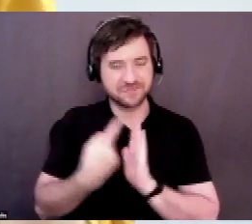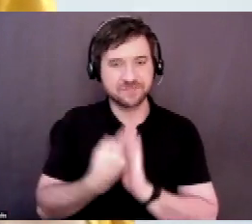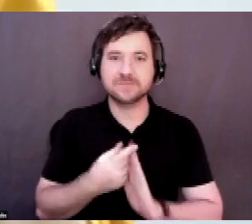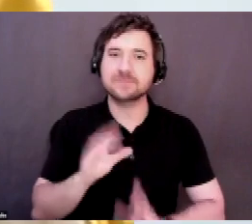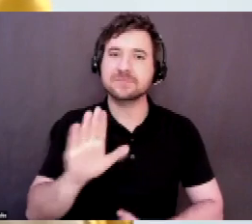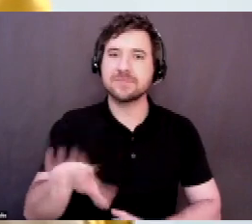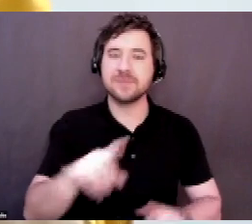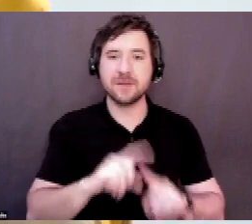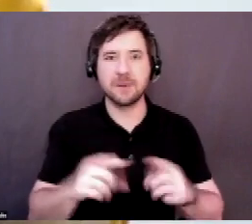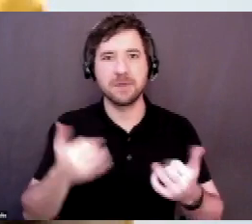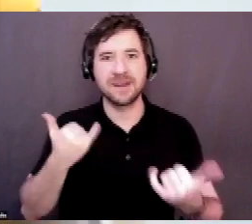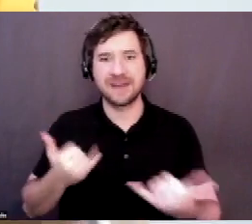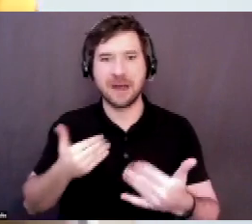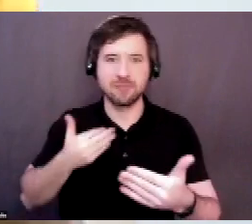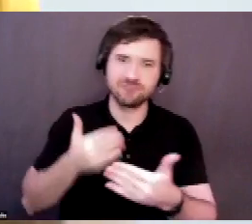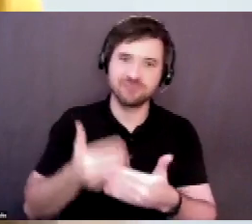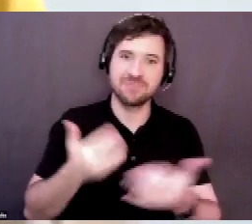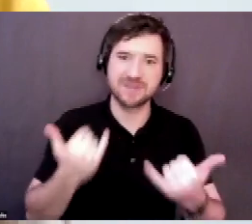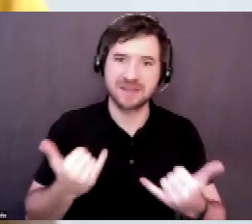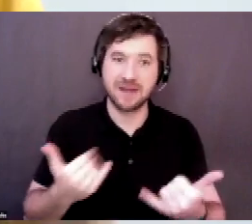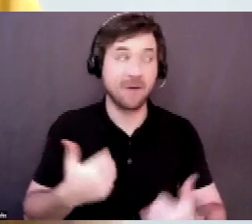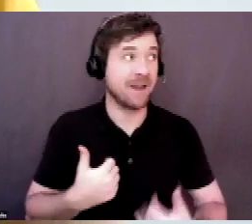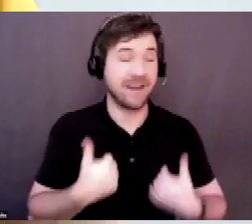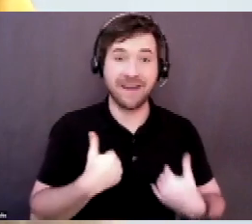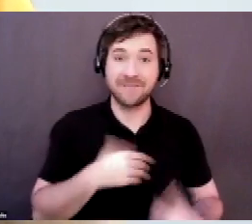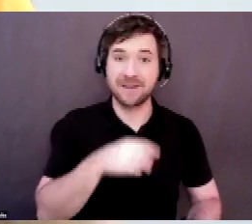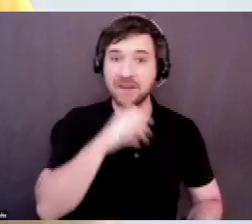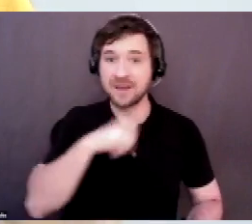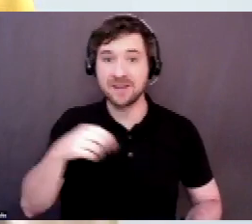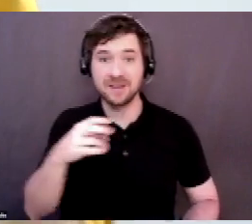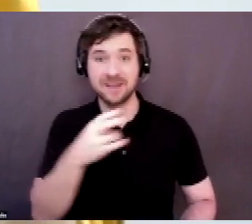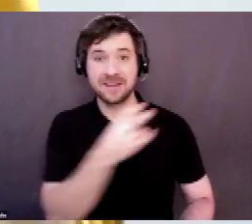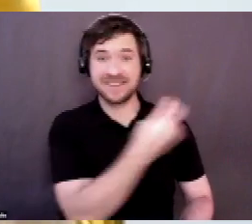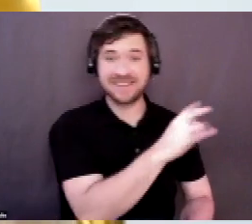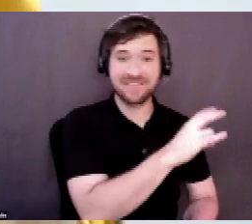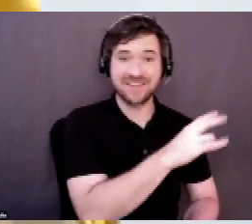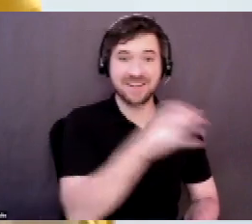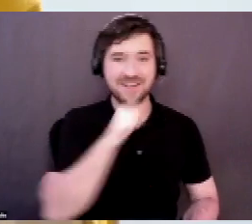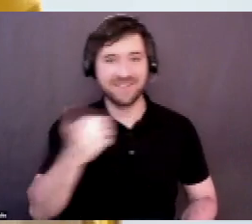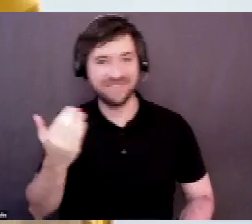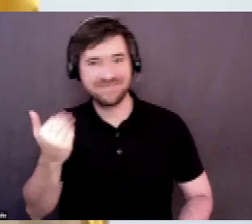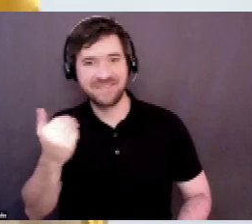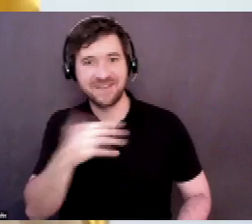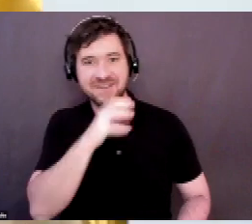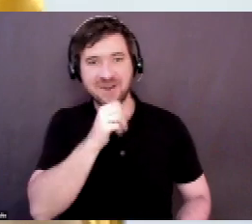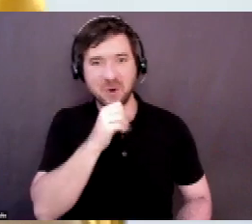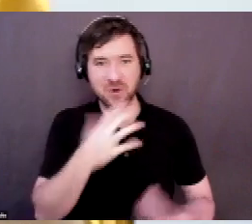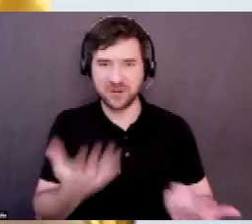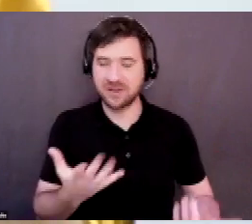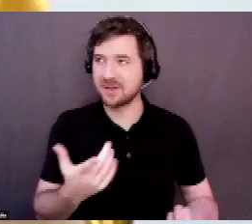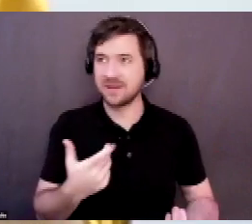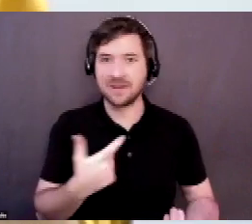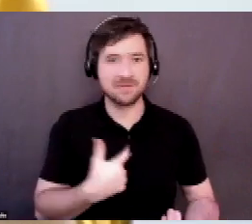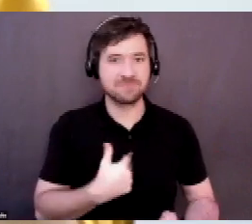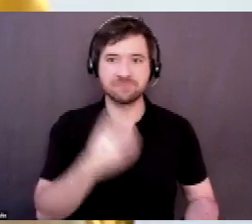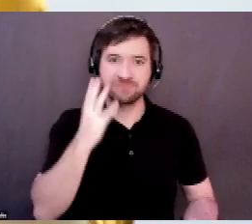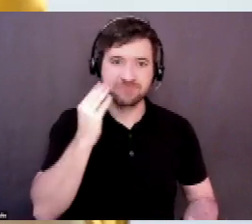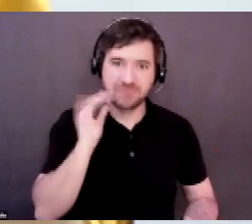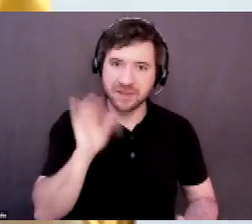Right. And I'm standing here today that I made it through, like Nicole said. But it takes leaning into your village.